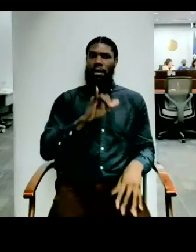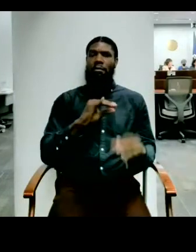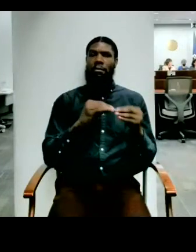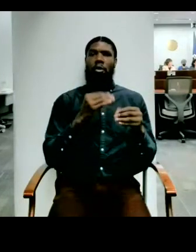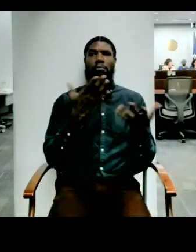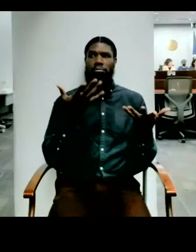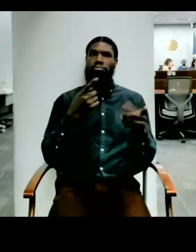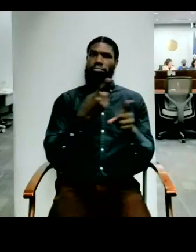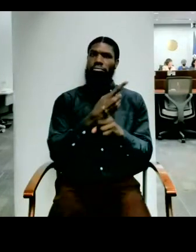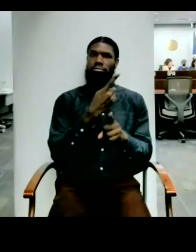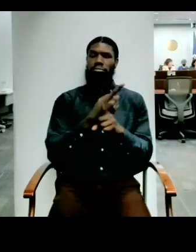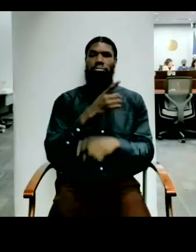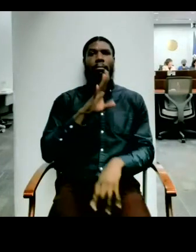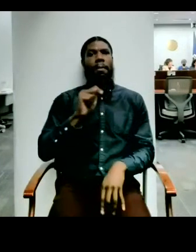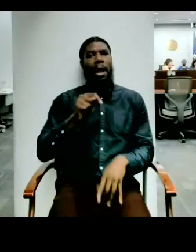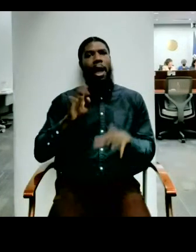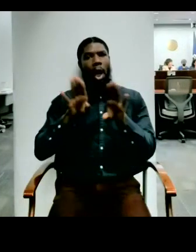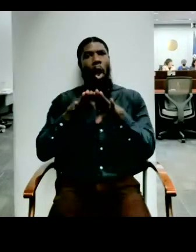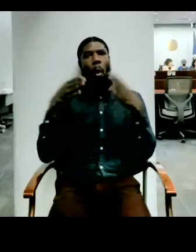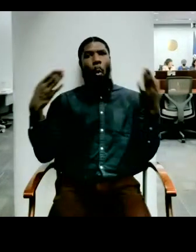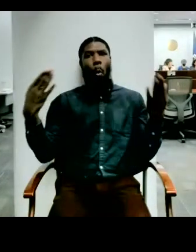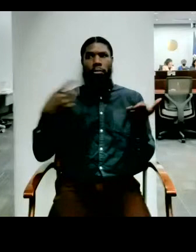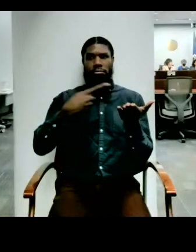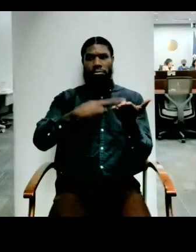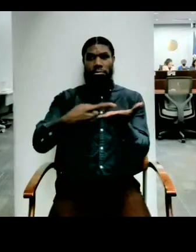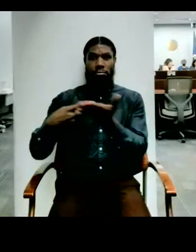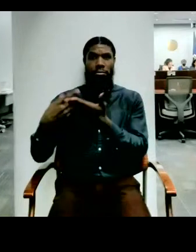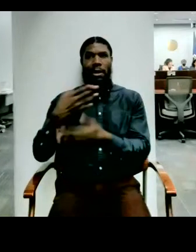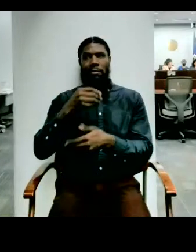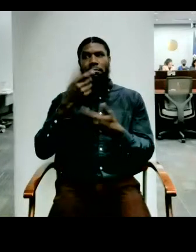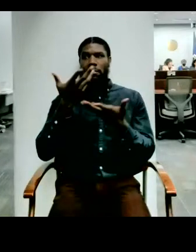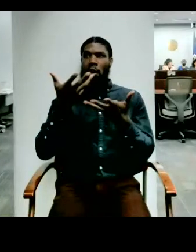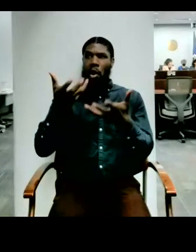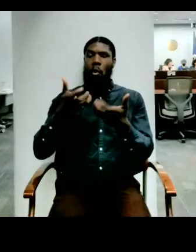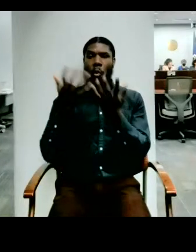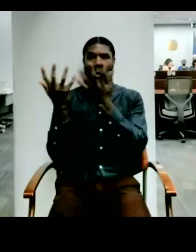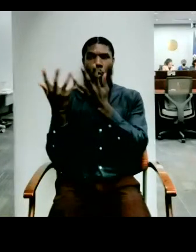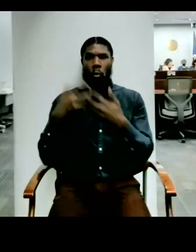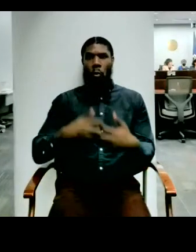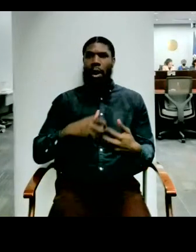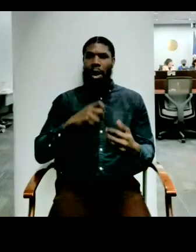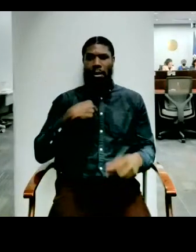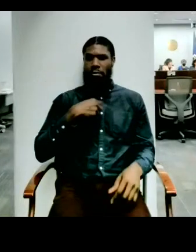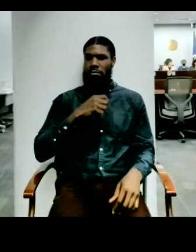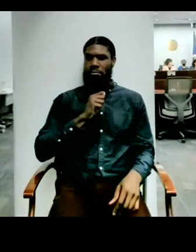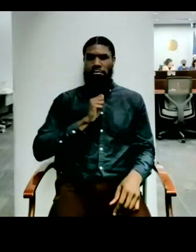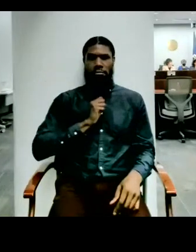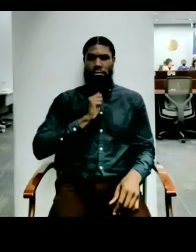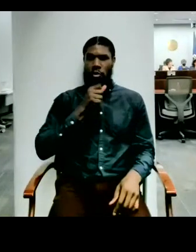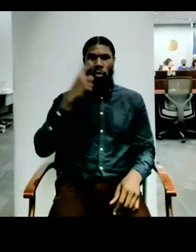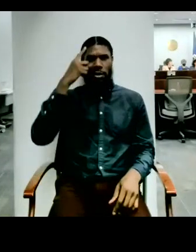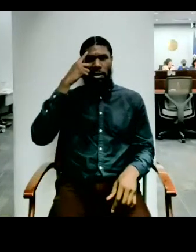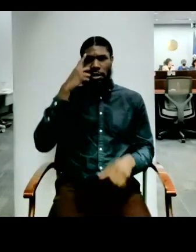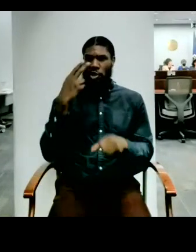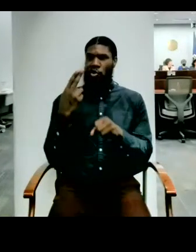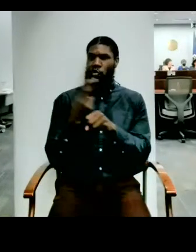again I am open to and interested in working out. I don't think it's useful to debate it -- There is a motion pending on the floor.